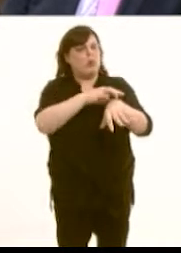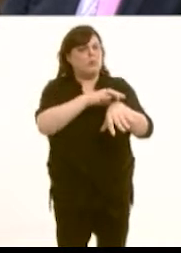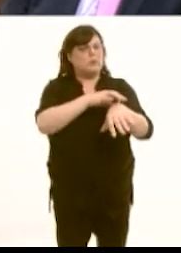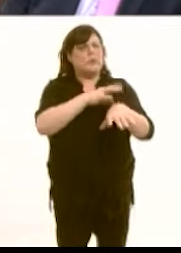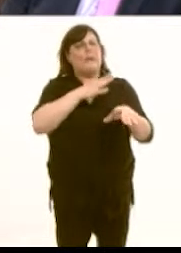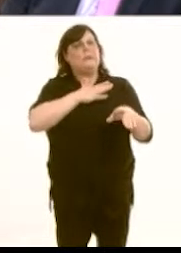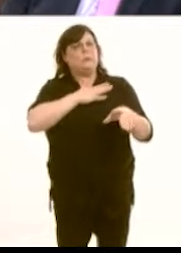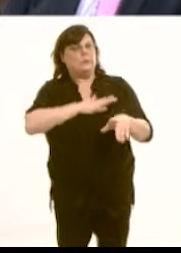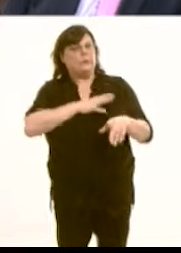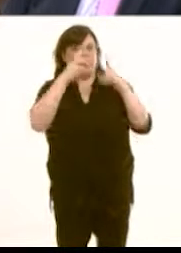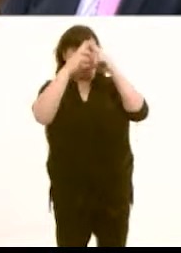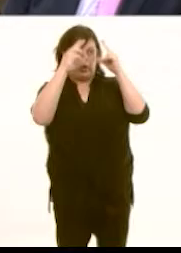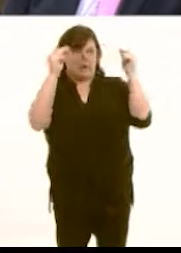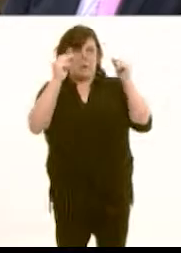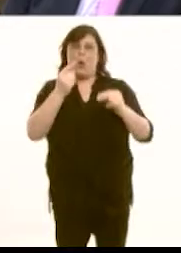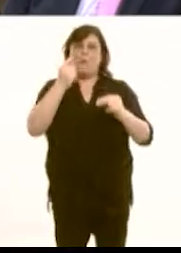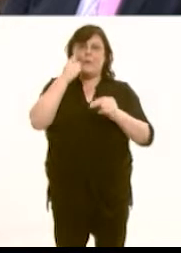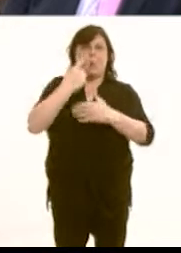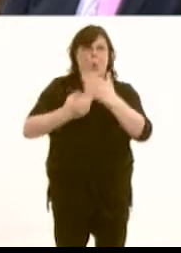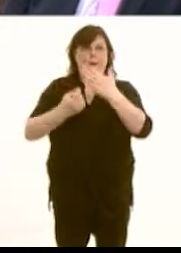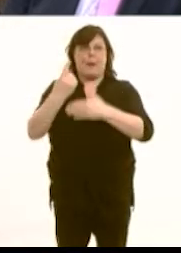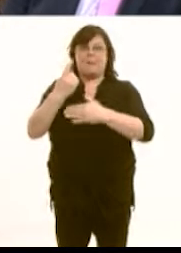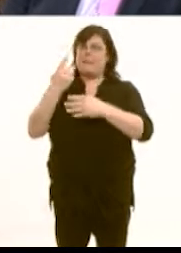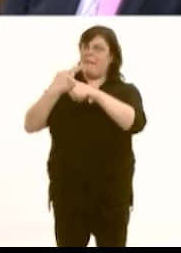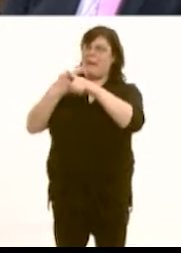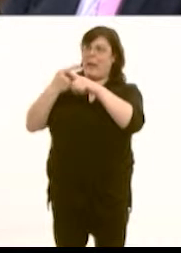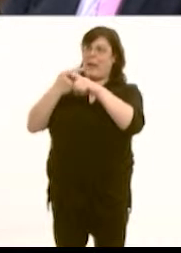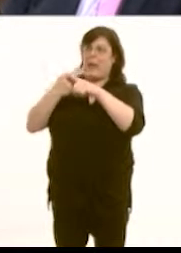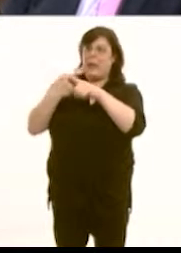Weíve seen whatís happened to nurse numbers in England, whatís being suggested for the nurse bursaries.